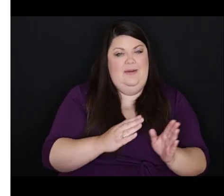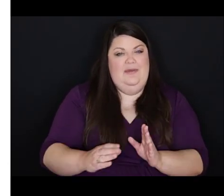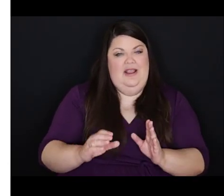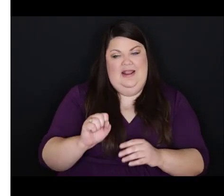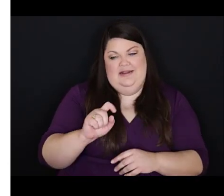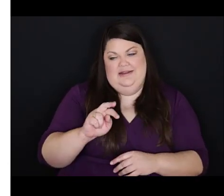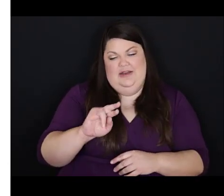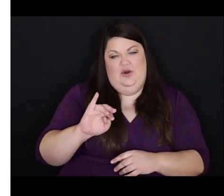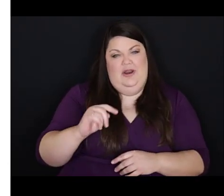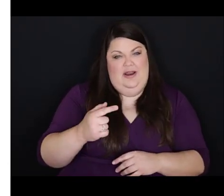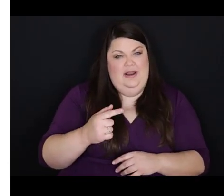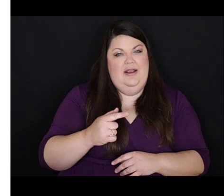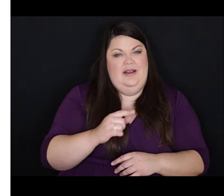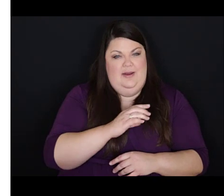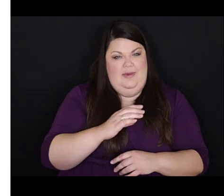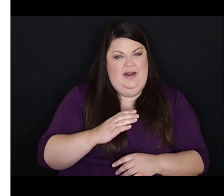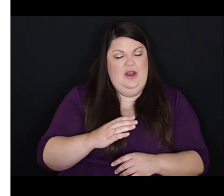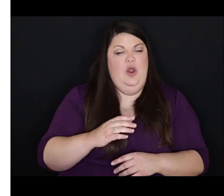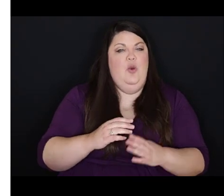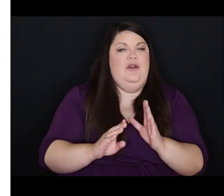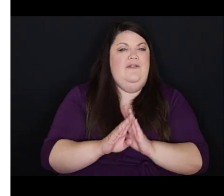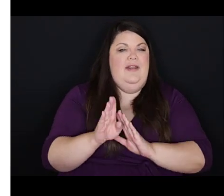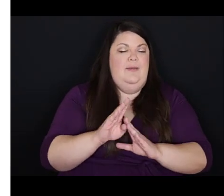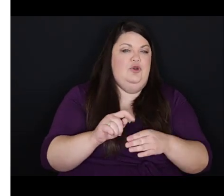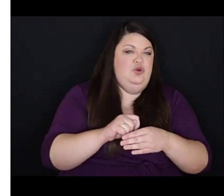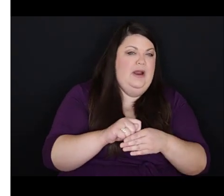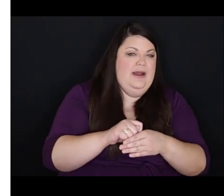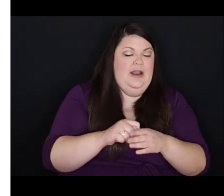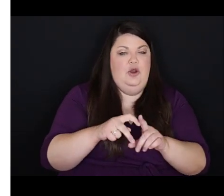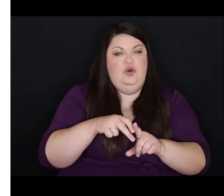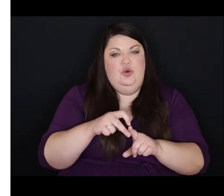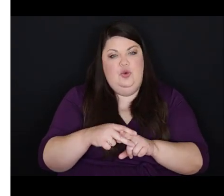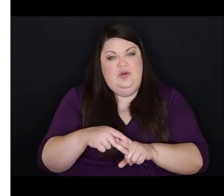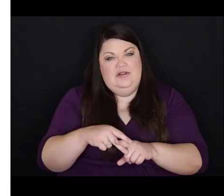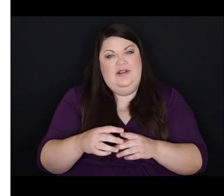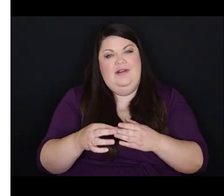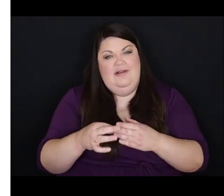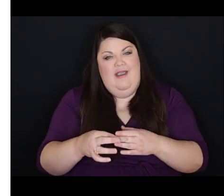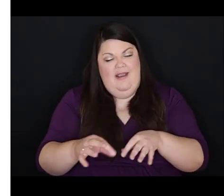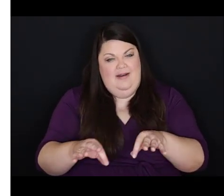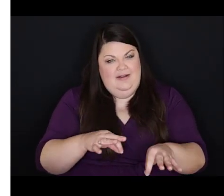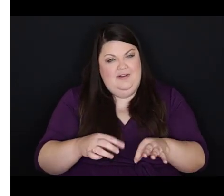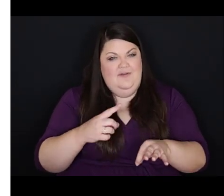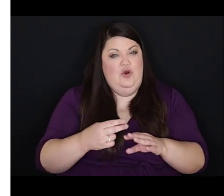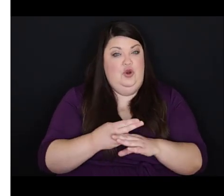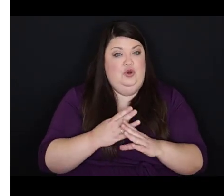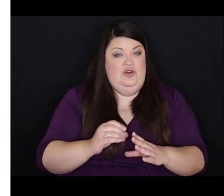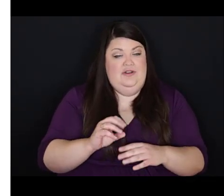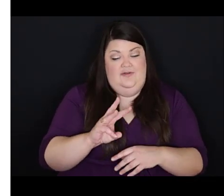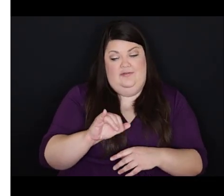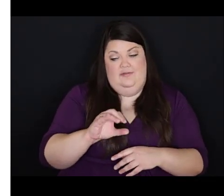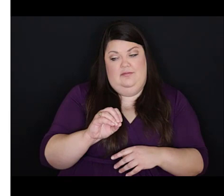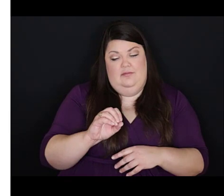tools and/or guidance for users of the WIOA State Plan portal, as needed.